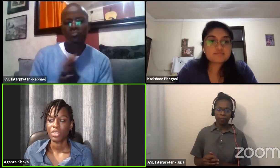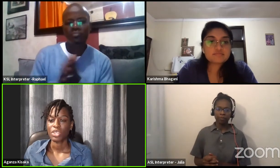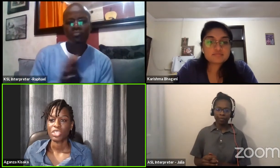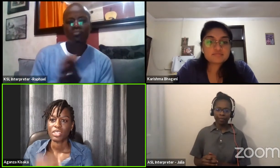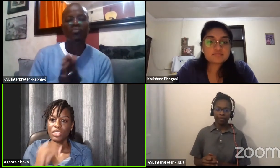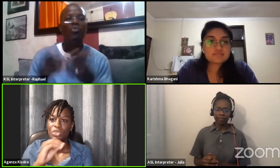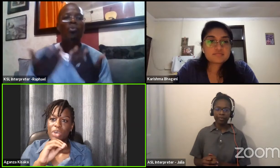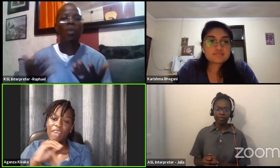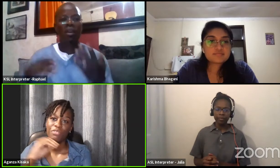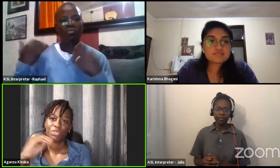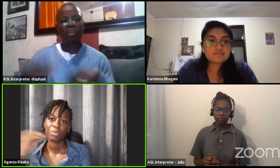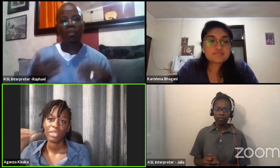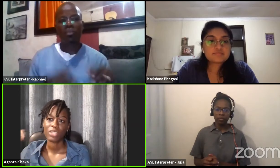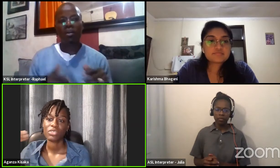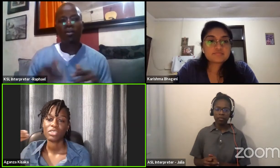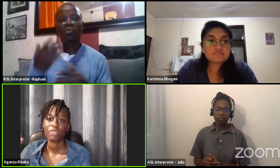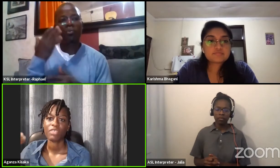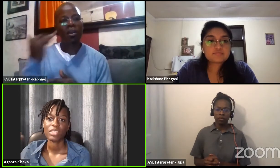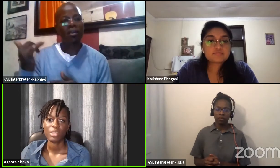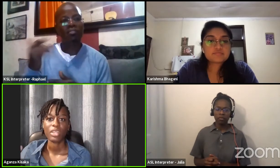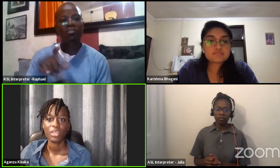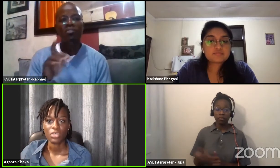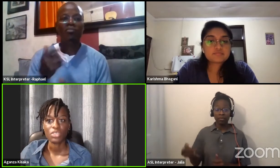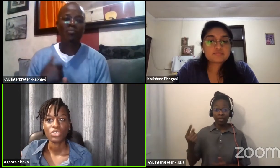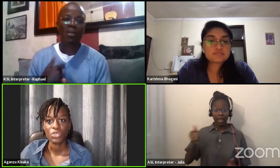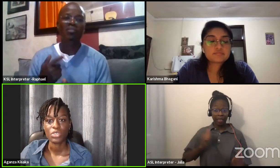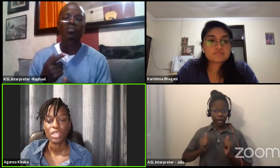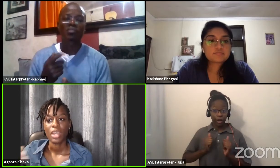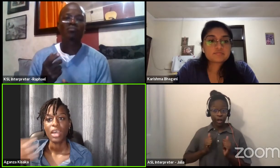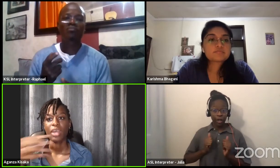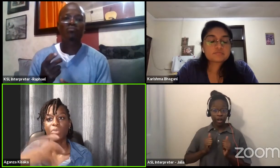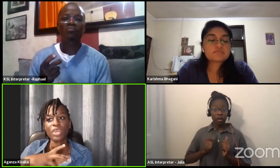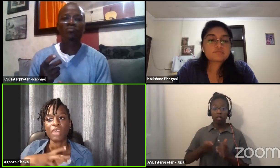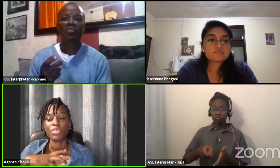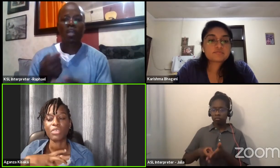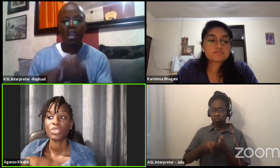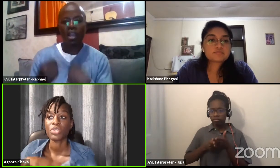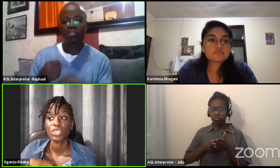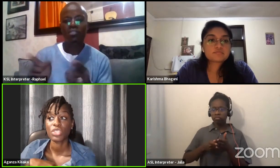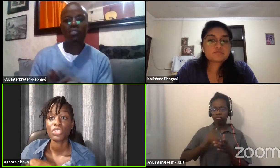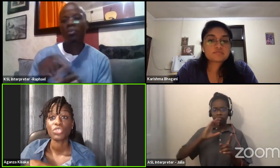because you have to place yourself in someone else's shoes. And when you have the opportunity to do that